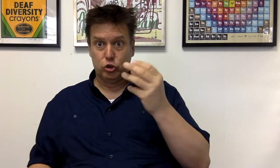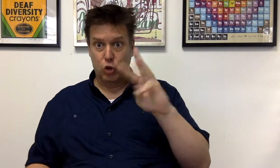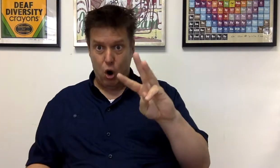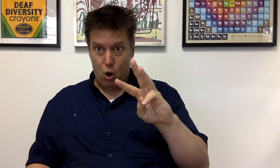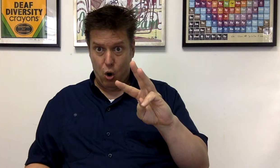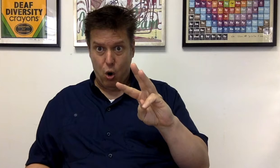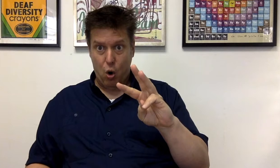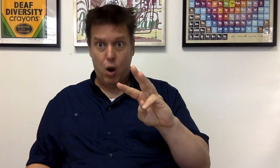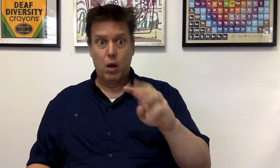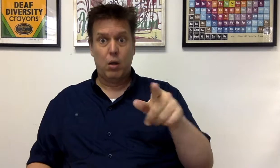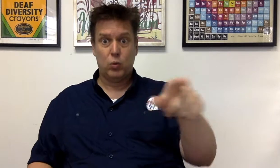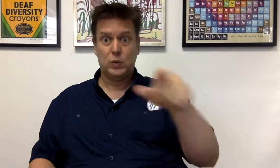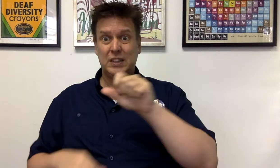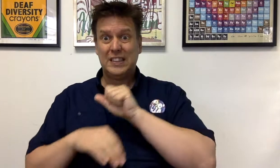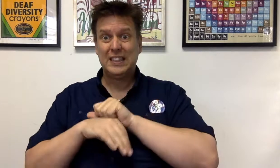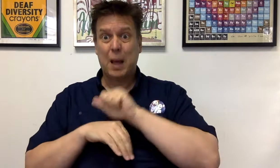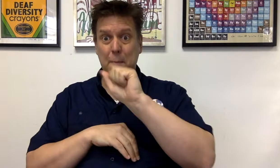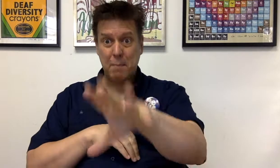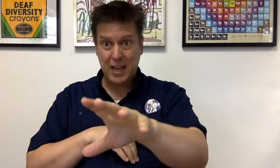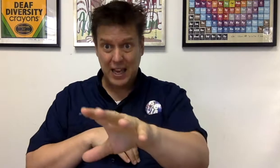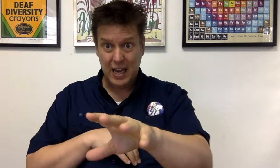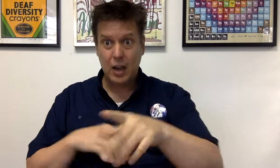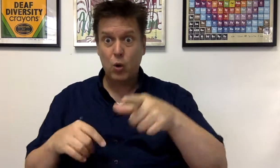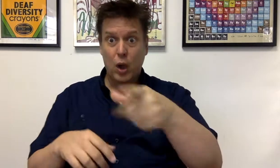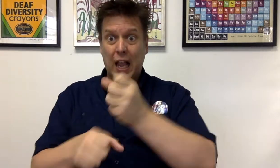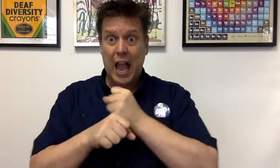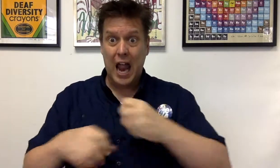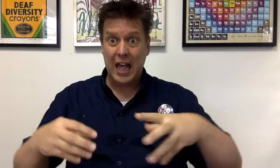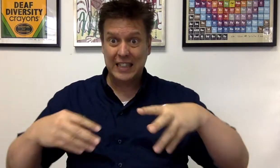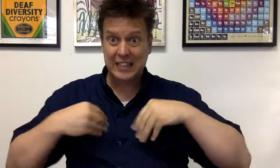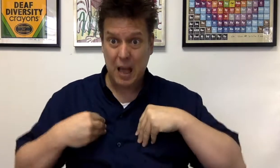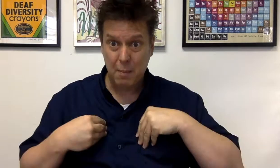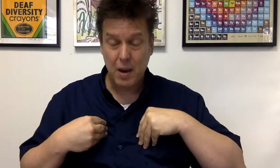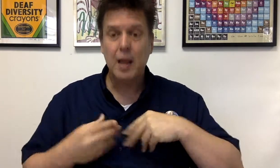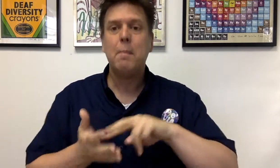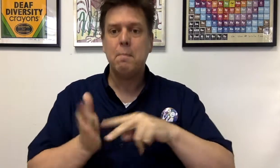group for an art show for example-- if it's a juried art show and you're